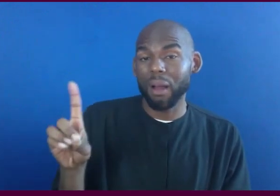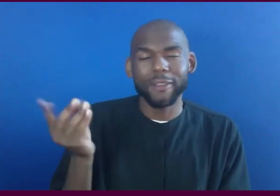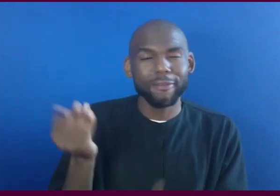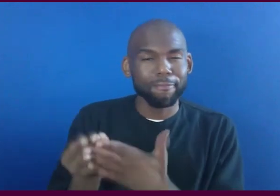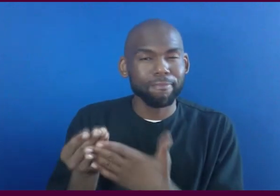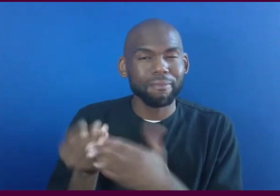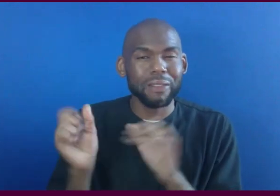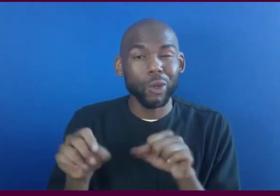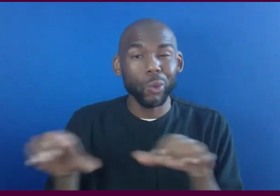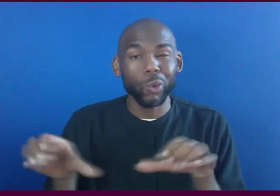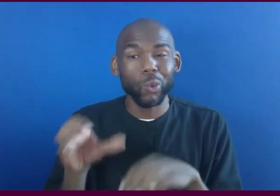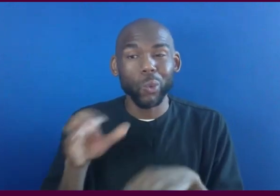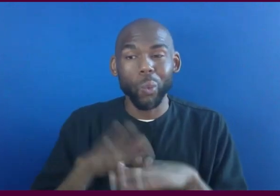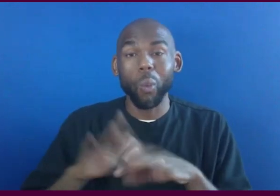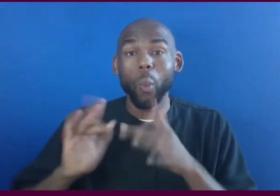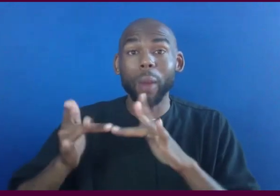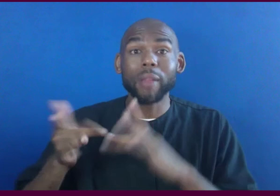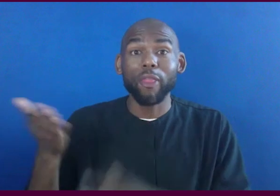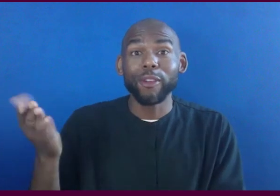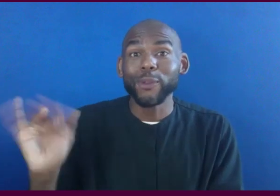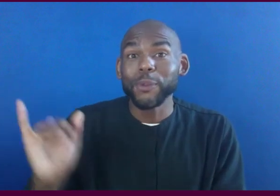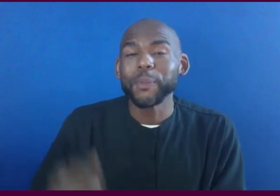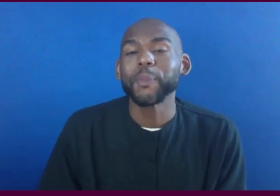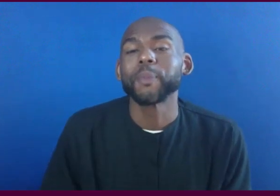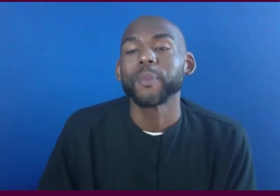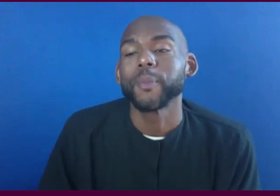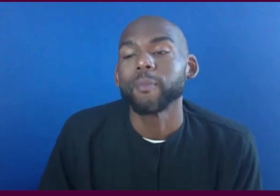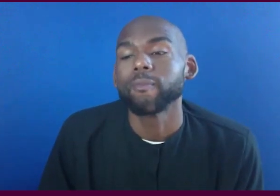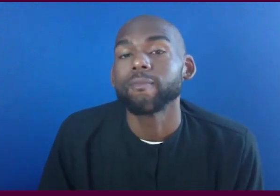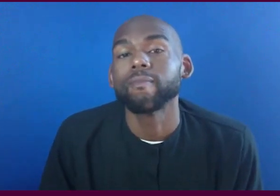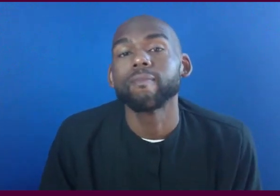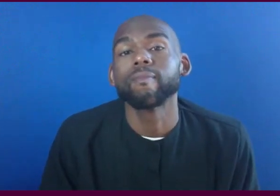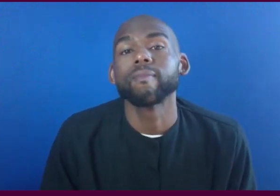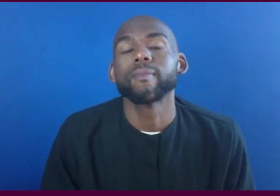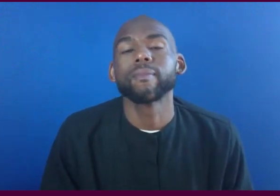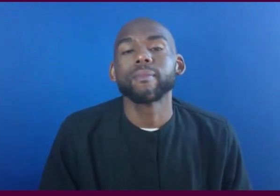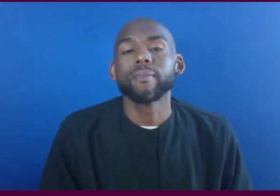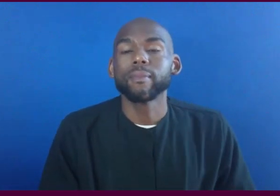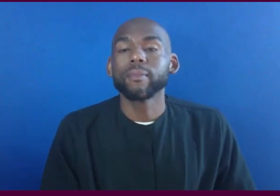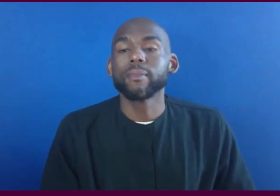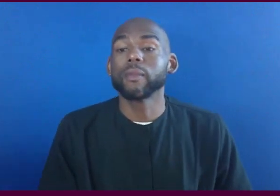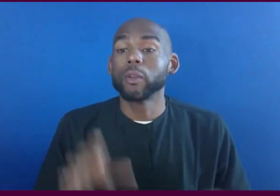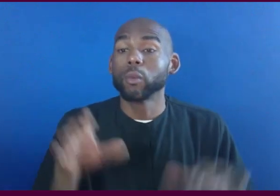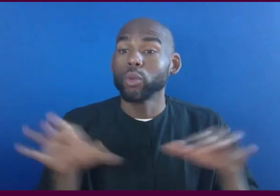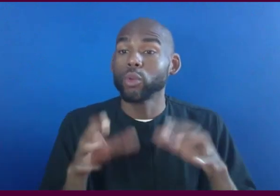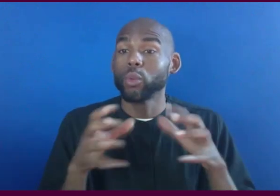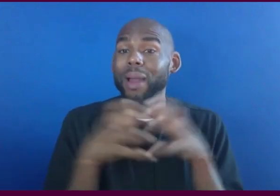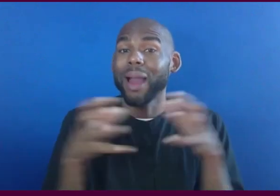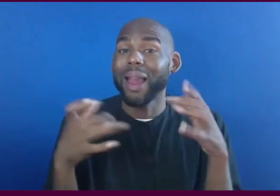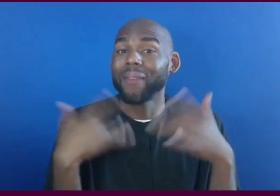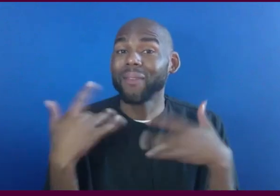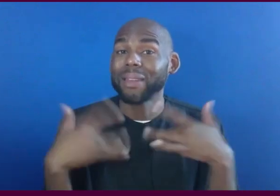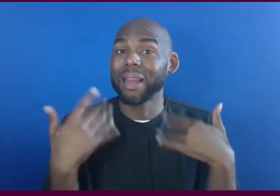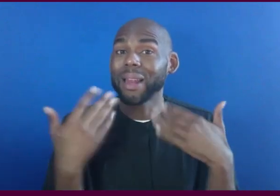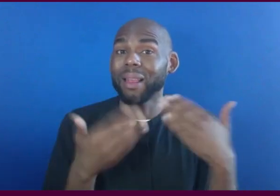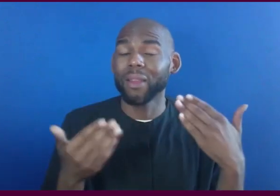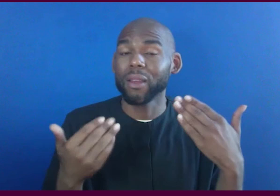can do on the website also. We're doing lots of exciting things.